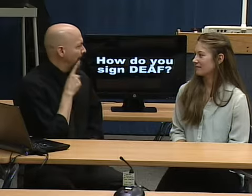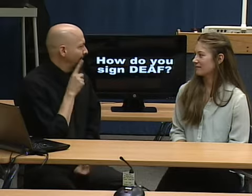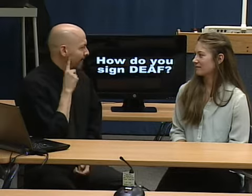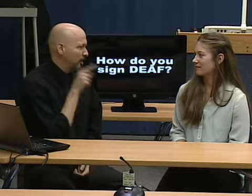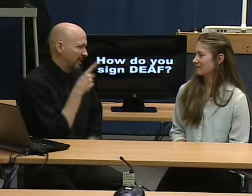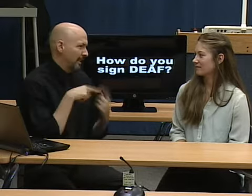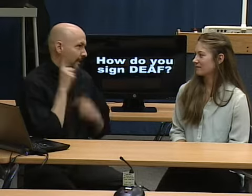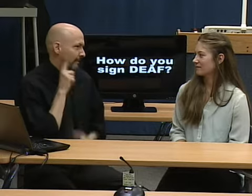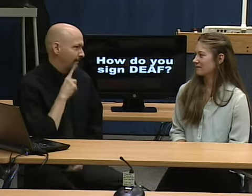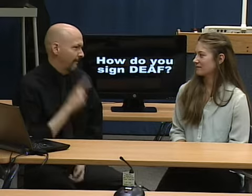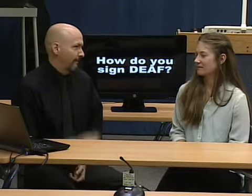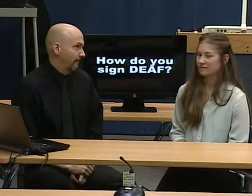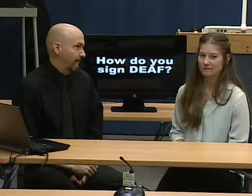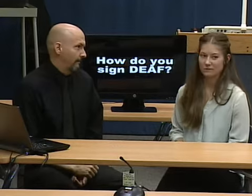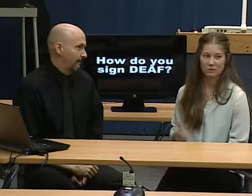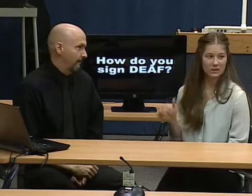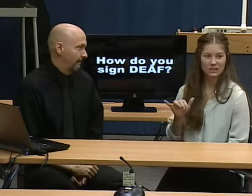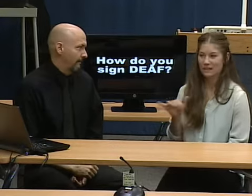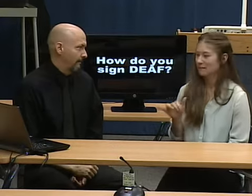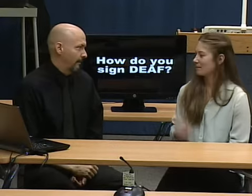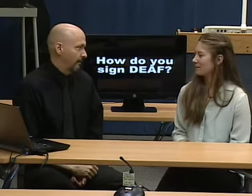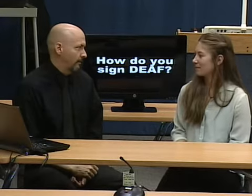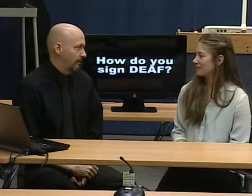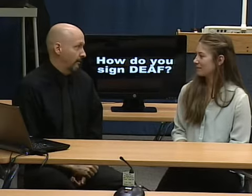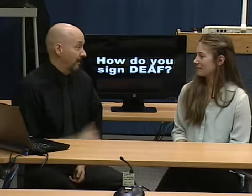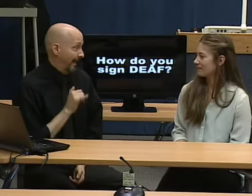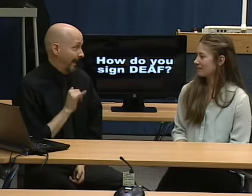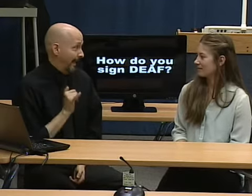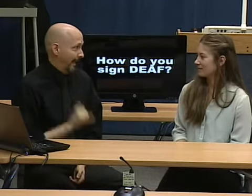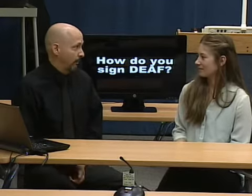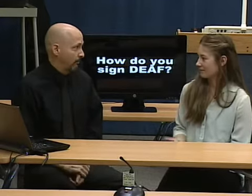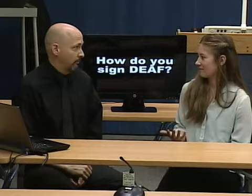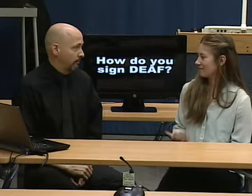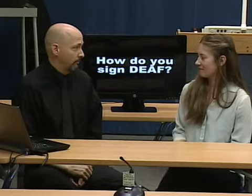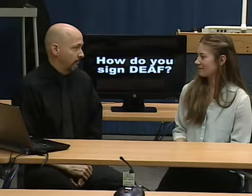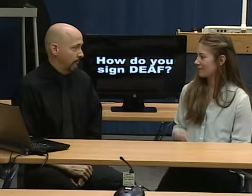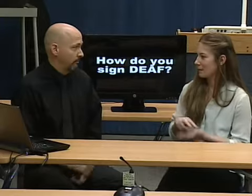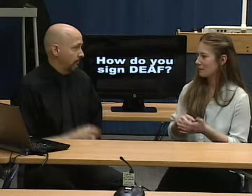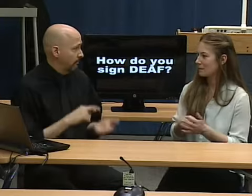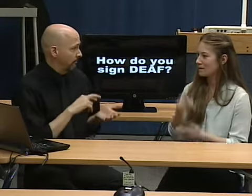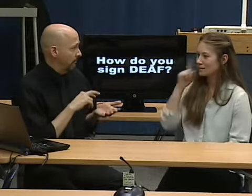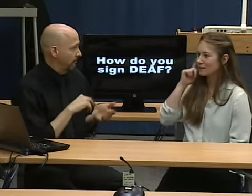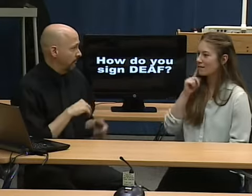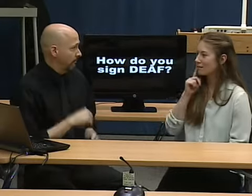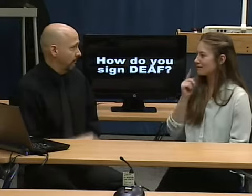You sign "Deaf" from chin to ear, but that person signs ear to chin. Same thing. They're the same? Yeah. They both mean "Deaf."